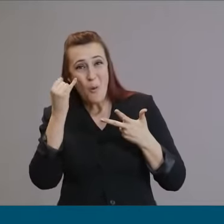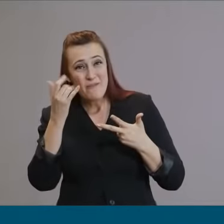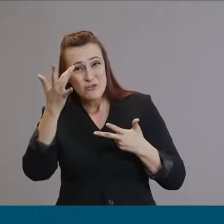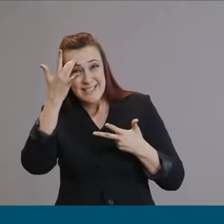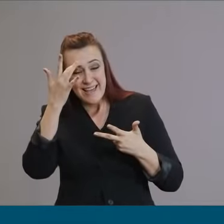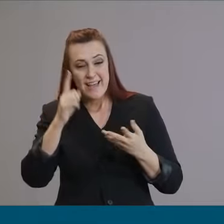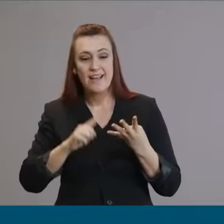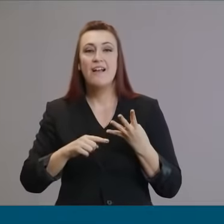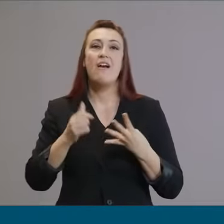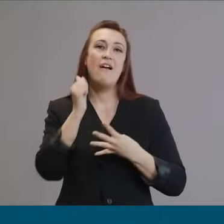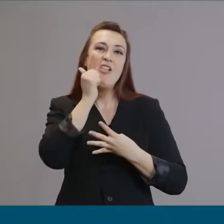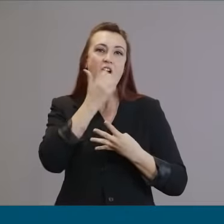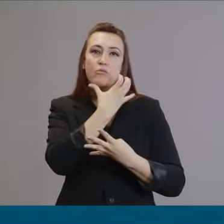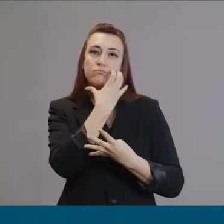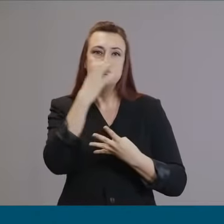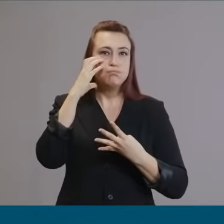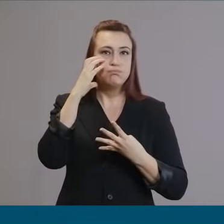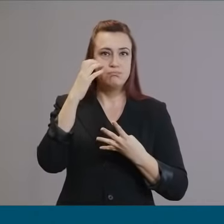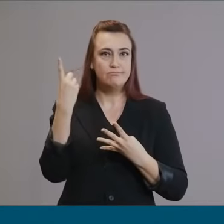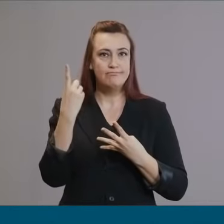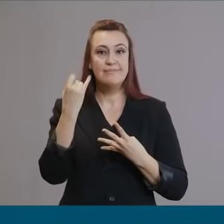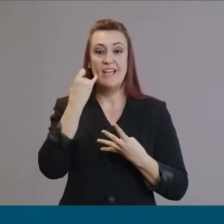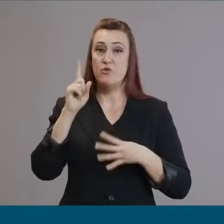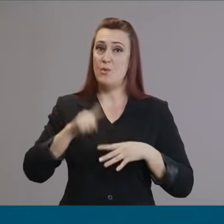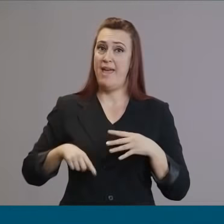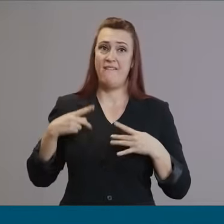FACE COVERING WHEN YOU CANNOT PHYSICALLY DISTANCE.